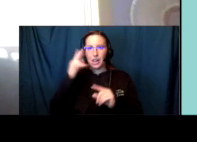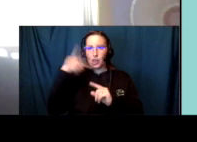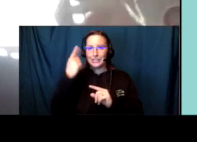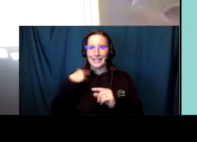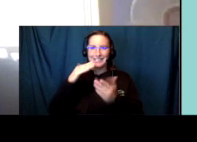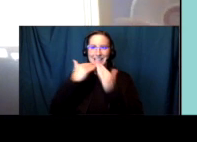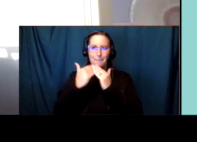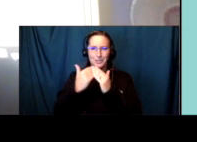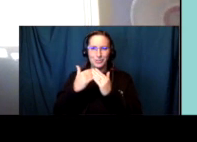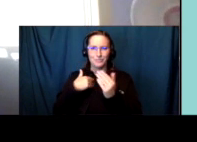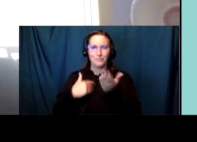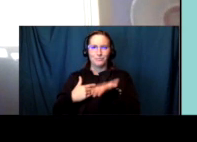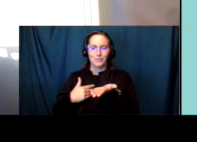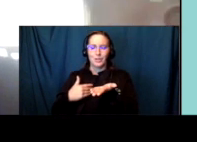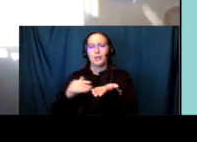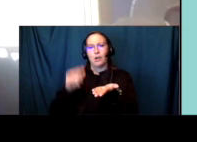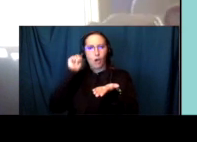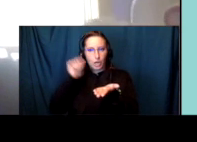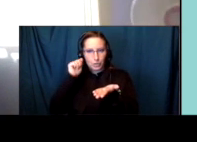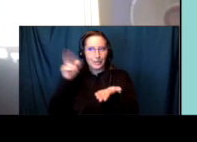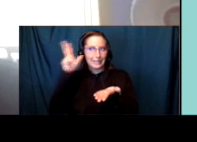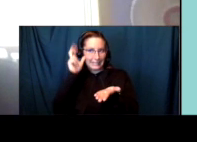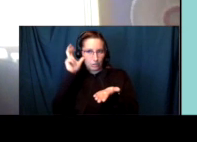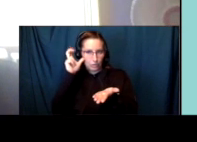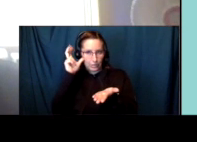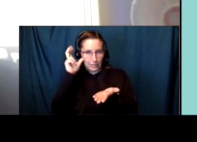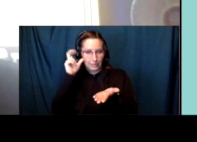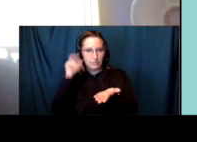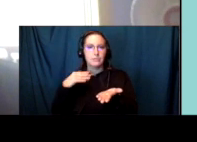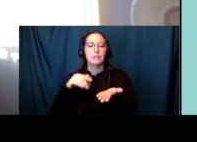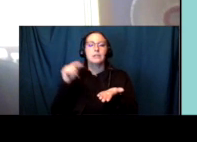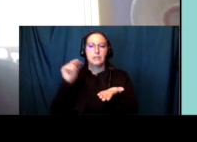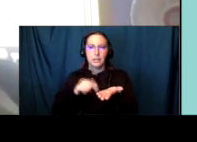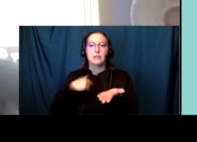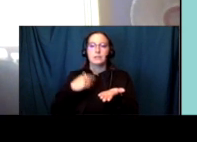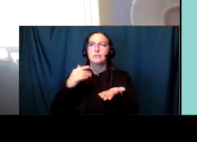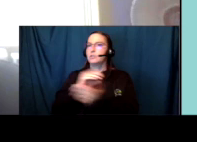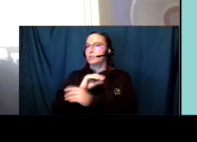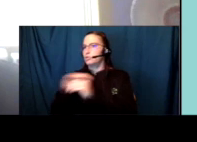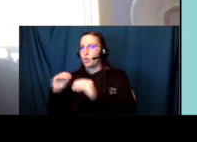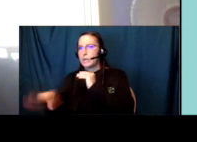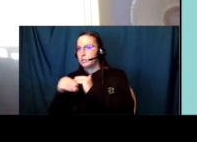you're always wanting to make sure that they hear it auditorily, give the giving them a chance to do it without those additional cues